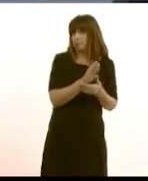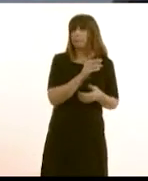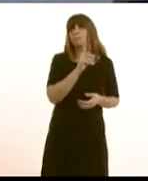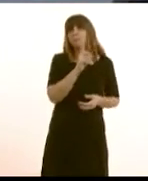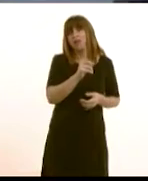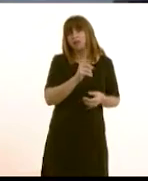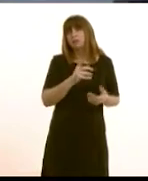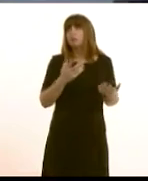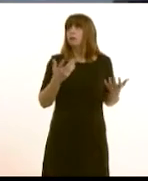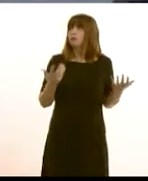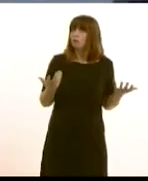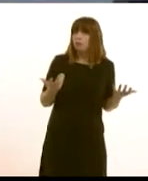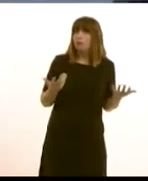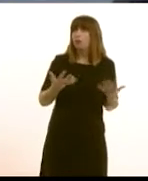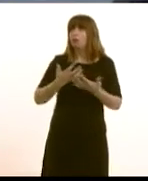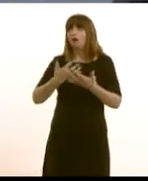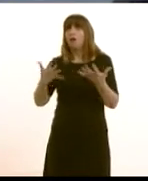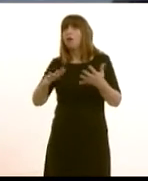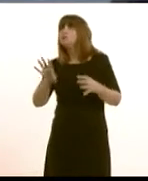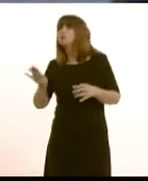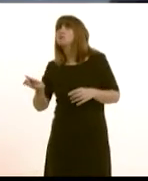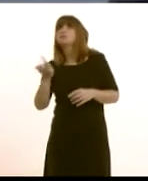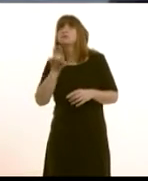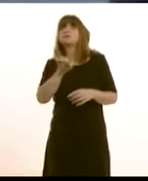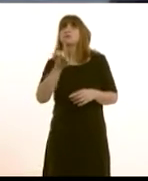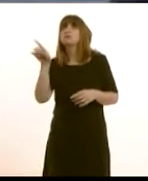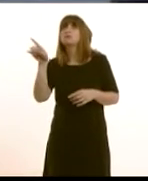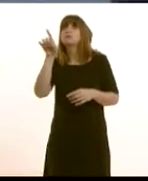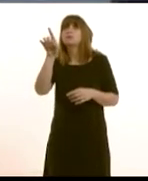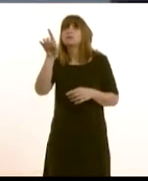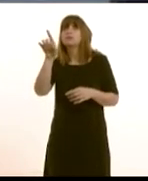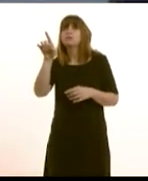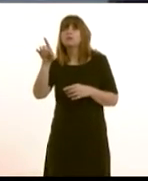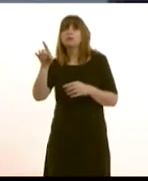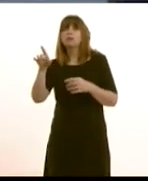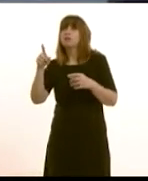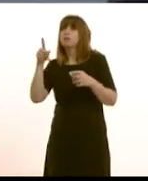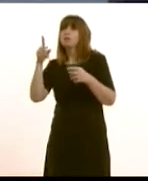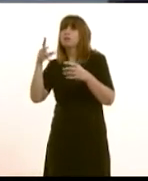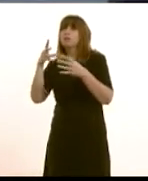for a number of areas that have seen primary care services lost or threatened because of